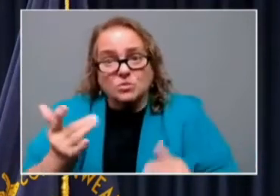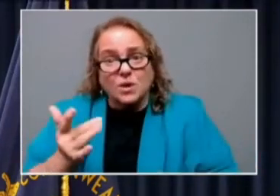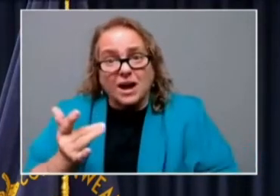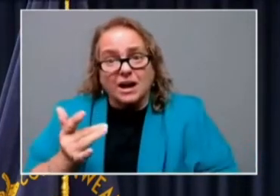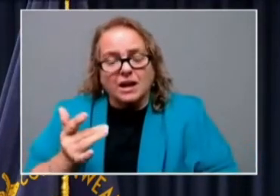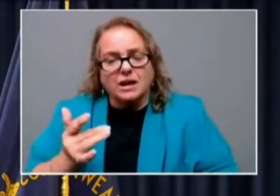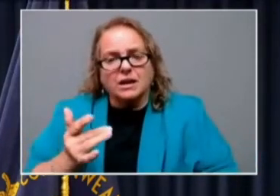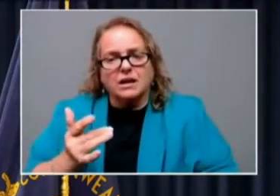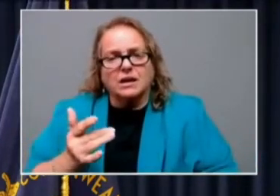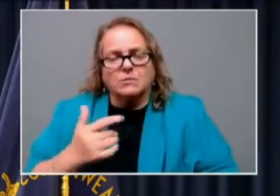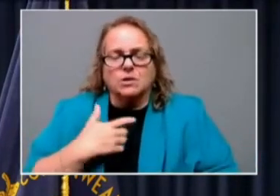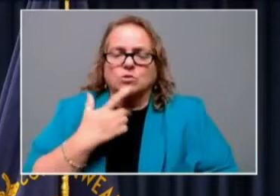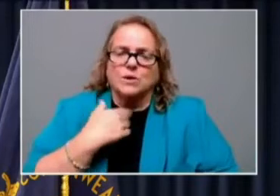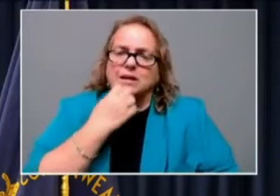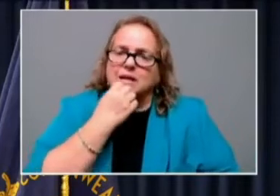melissa patrick, Kentucky health news.